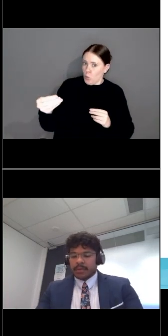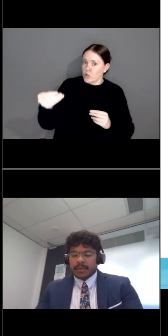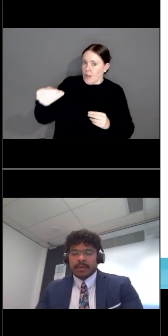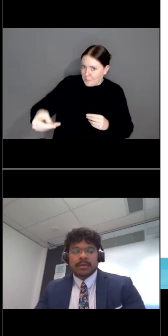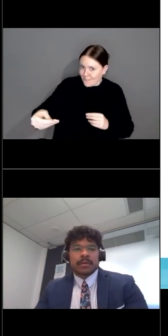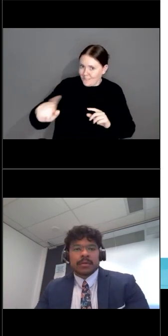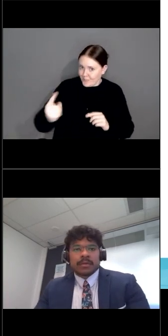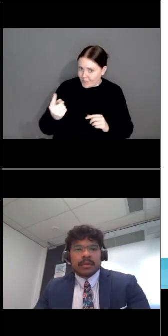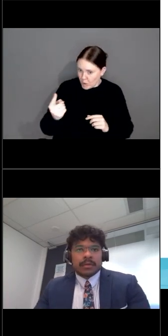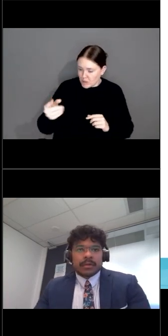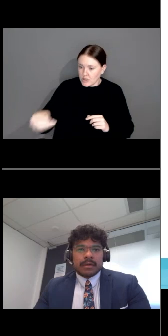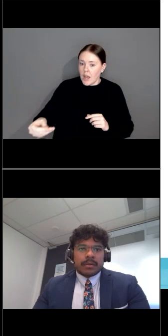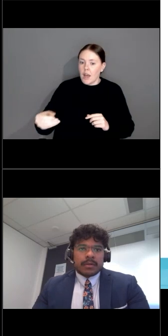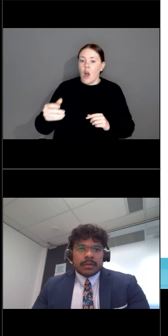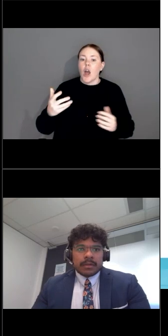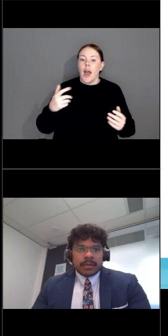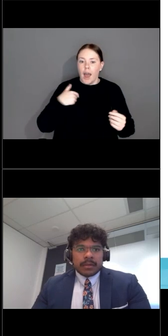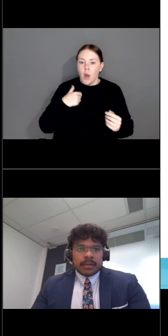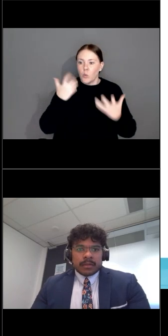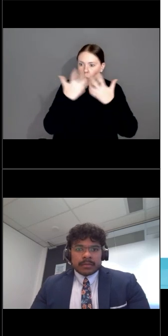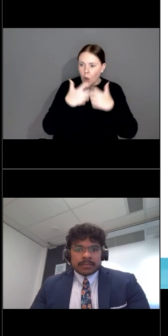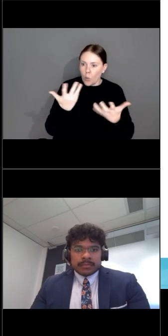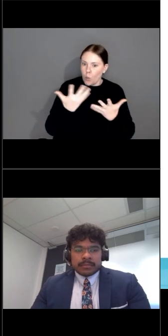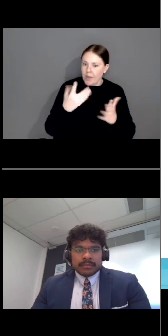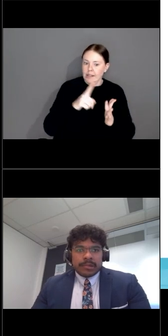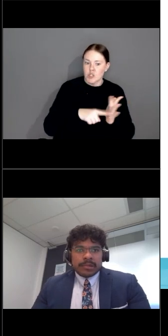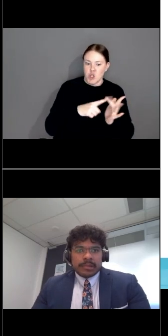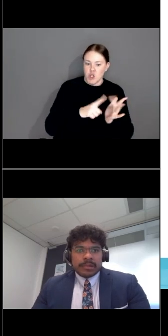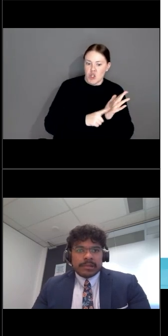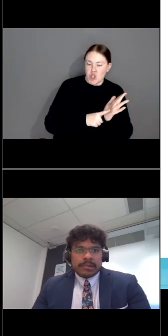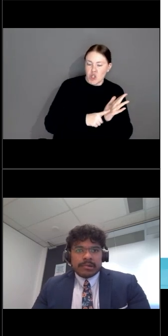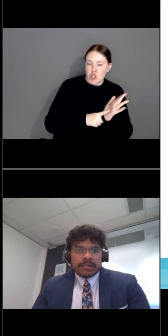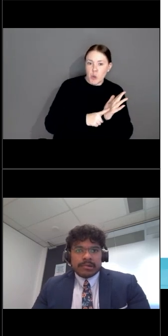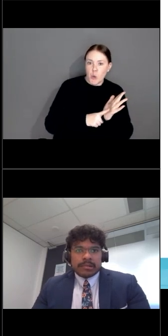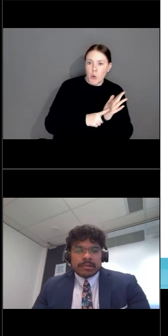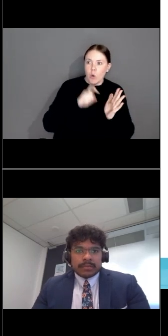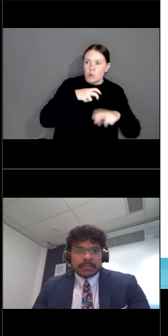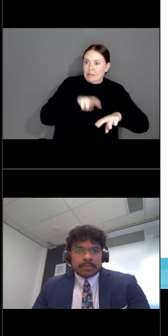down where Jill sits in this story just to again tell the picture of the sequence of events that